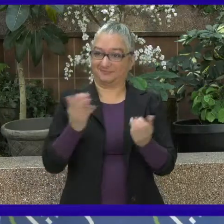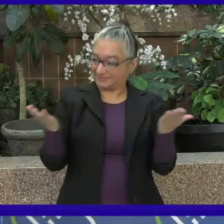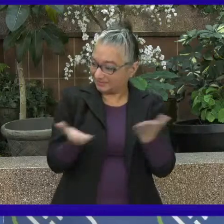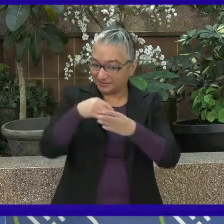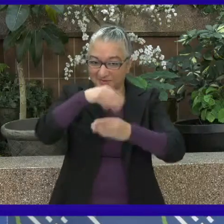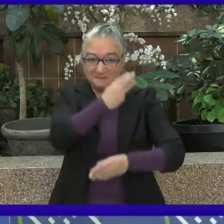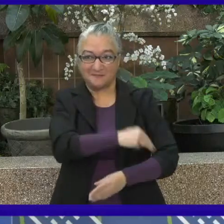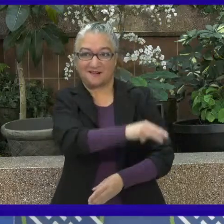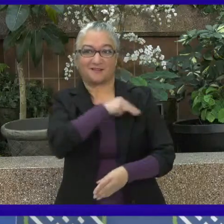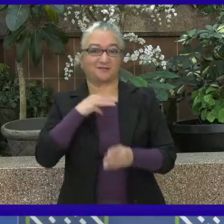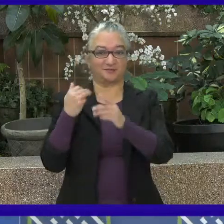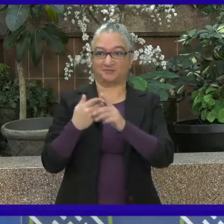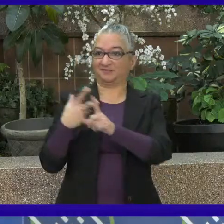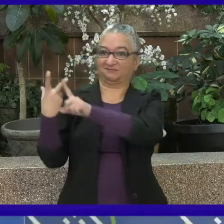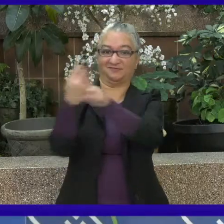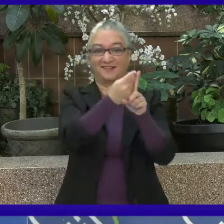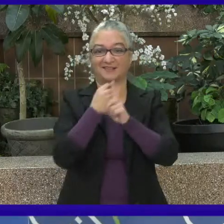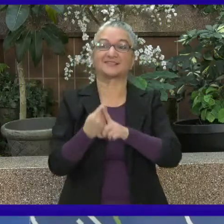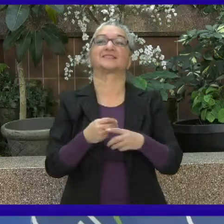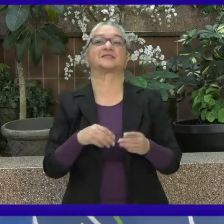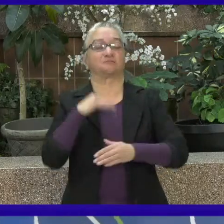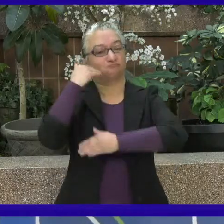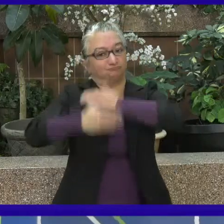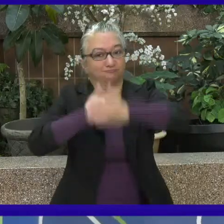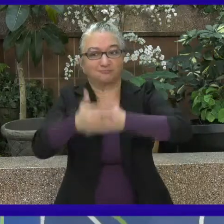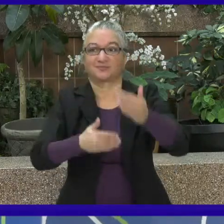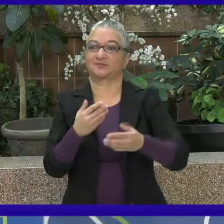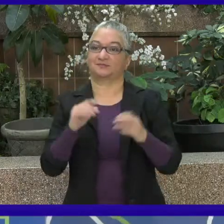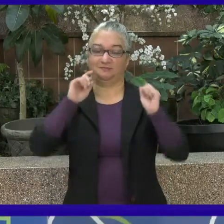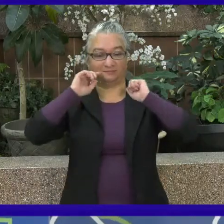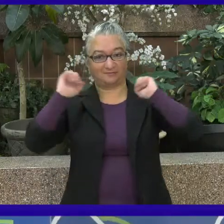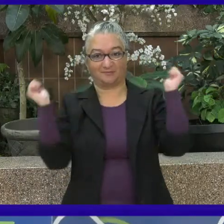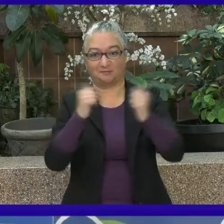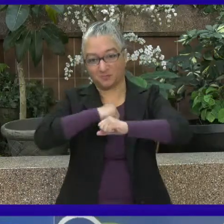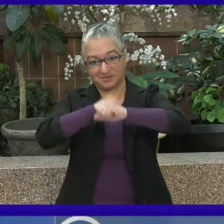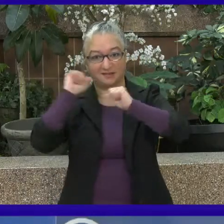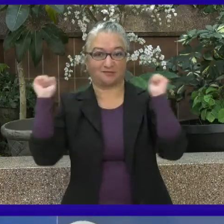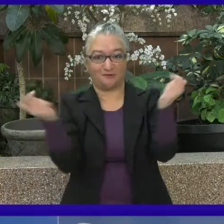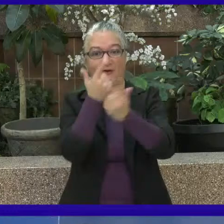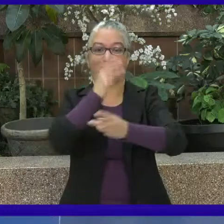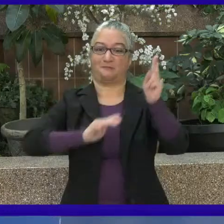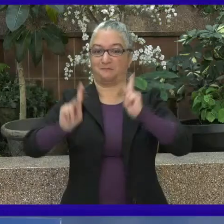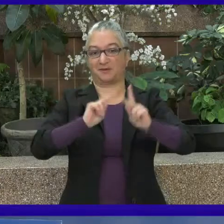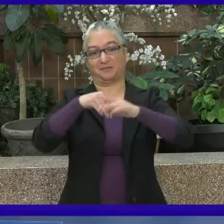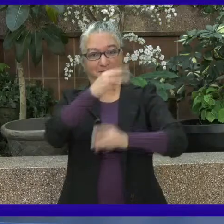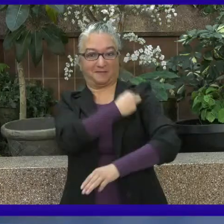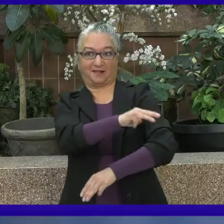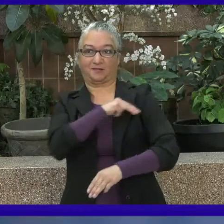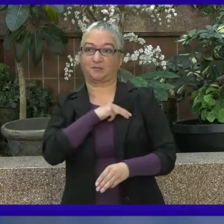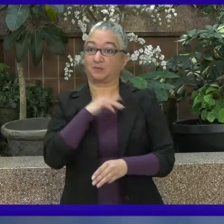against cobit 19. it is hard to believe that a year has gone by and yet we still have so